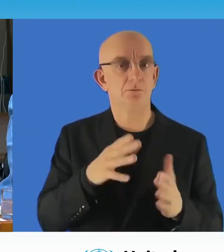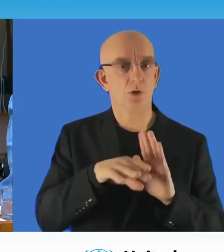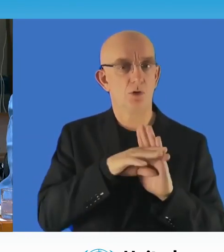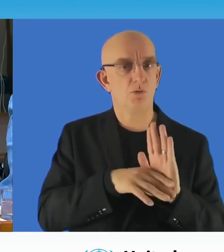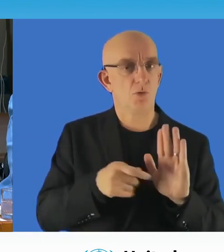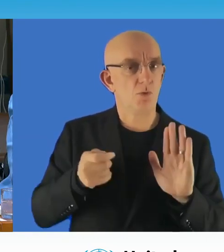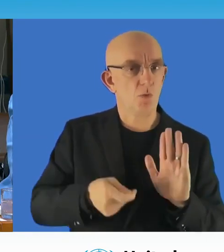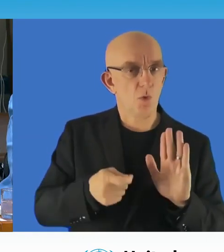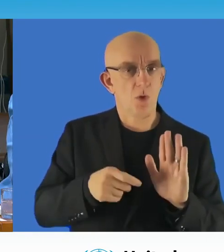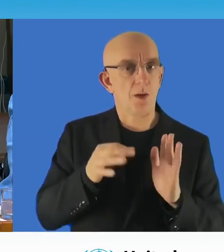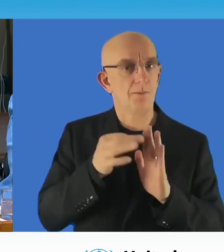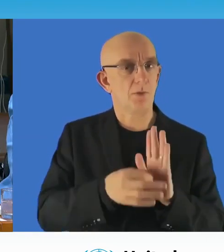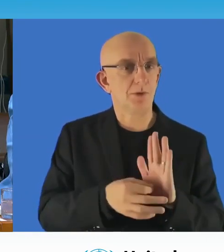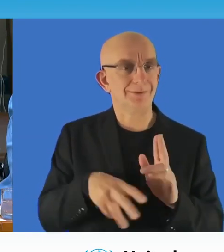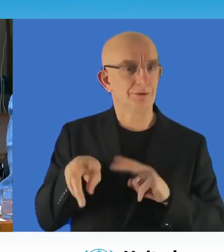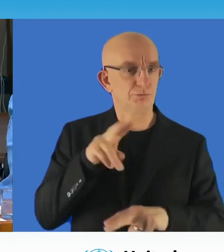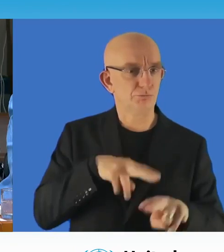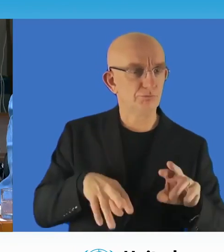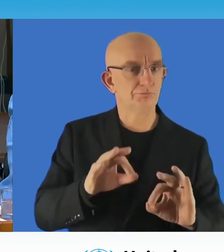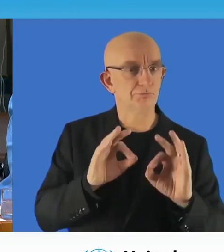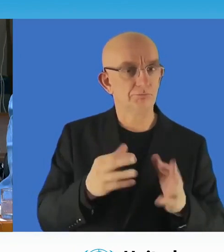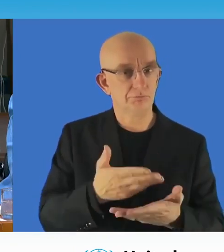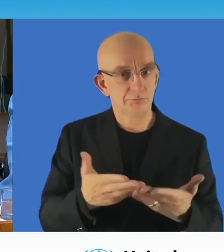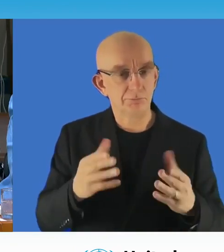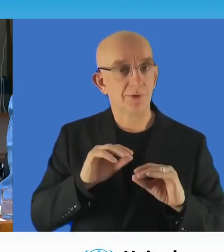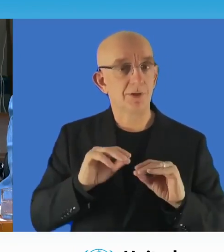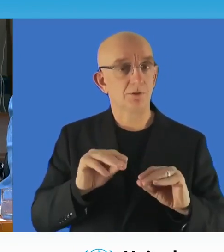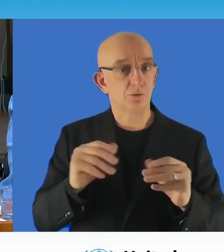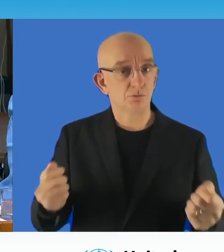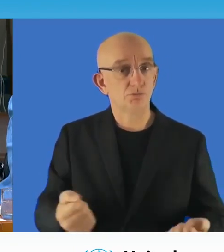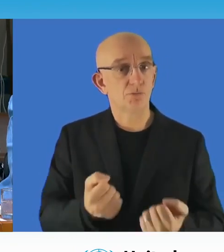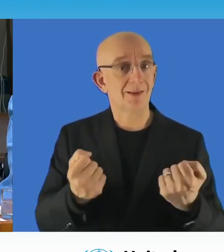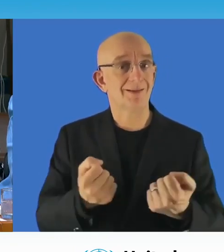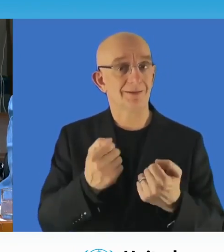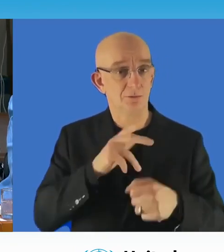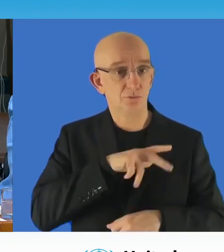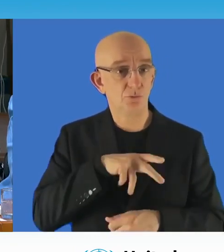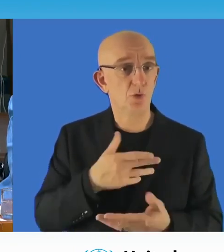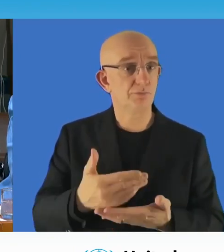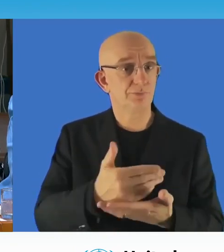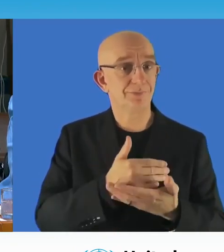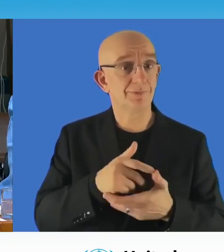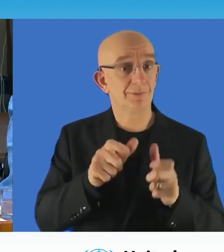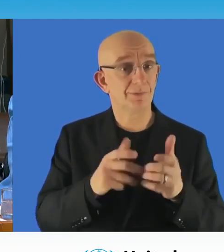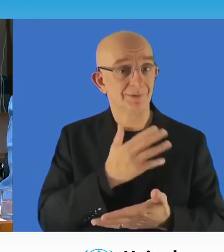persons with disabilities and their representative organizations for example we are providing grants